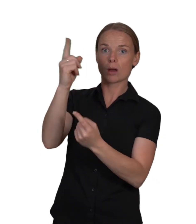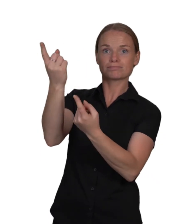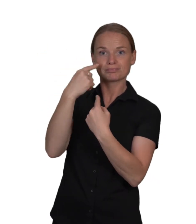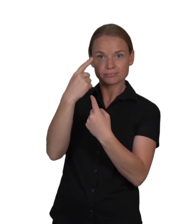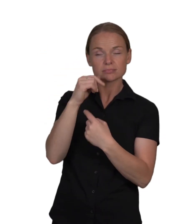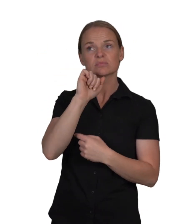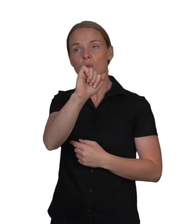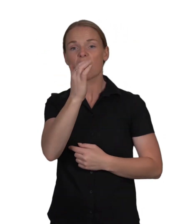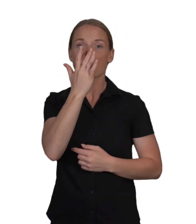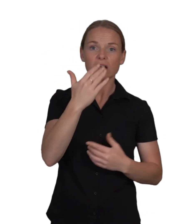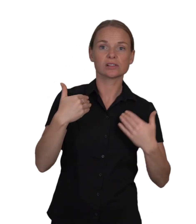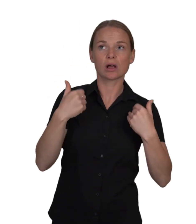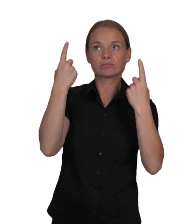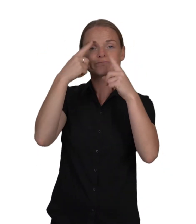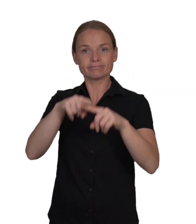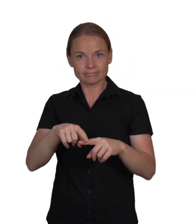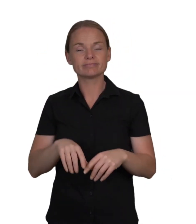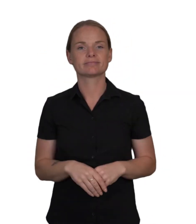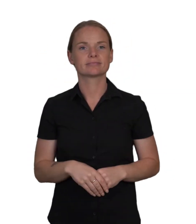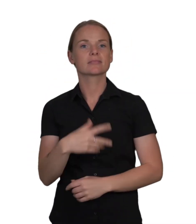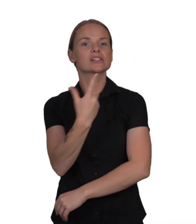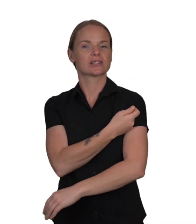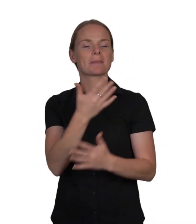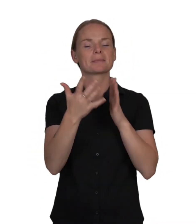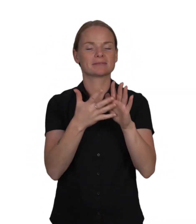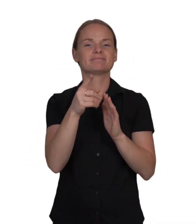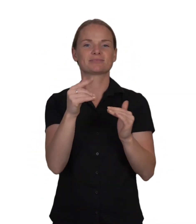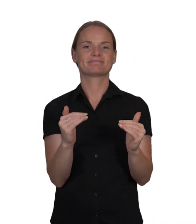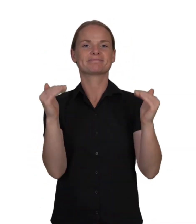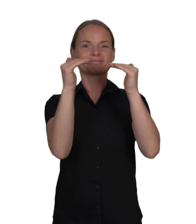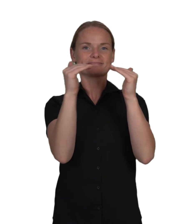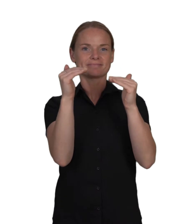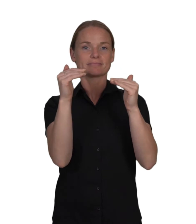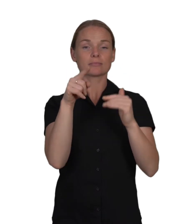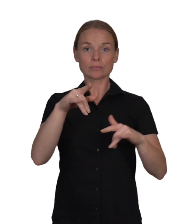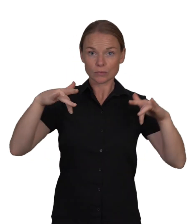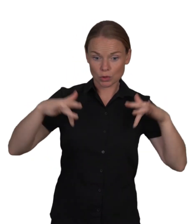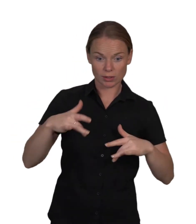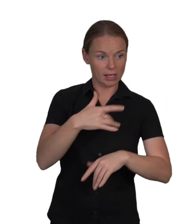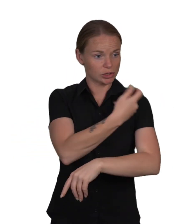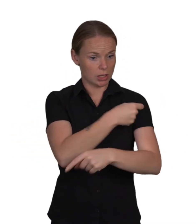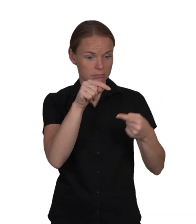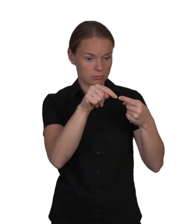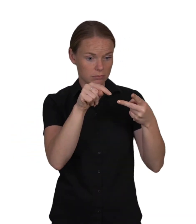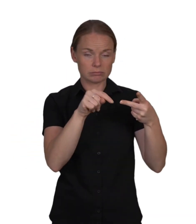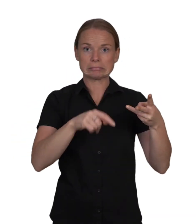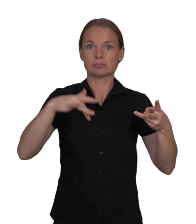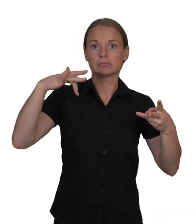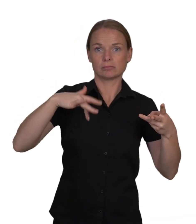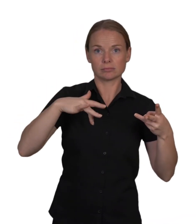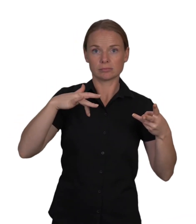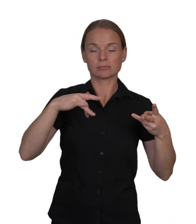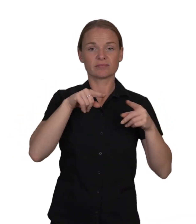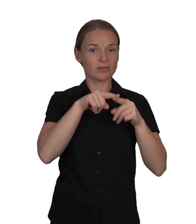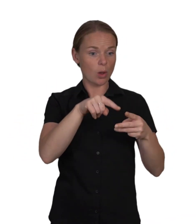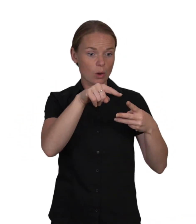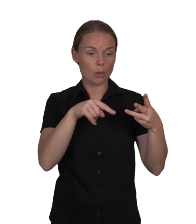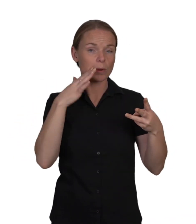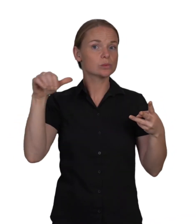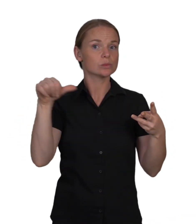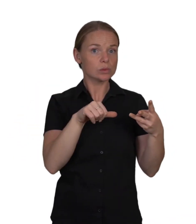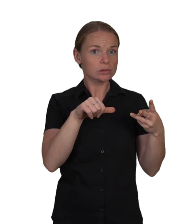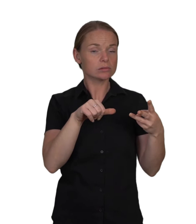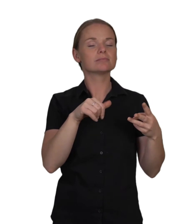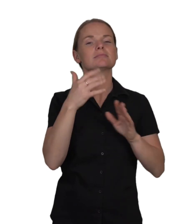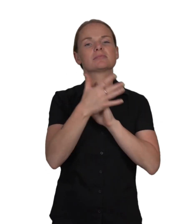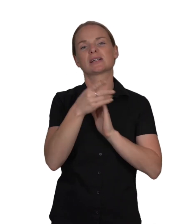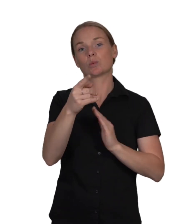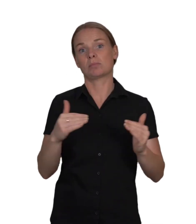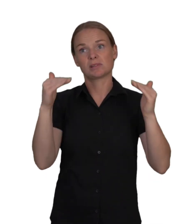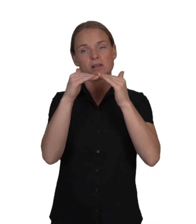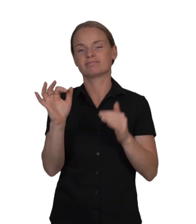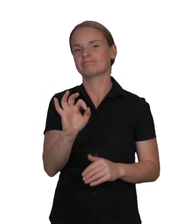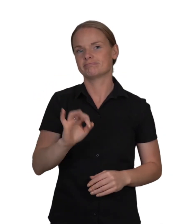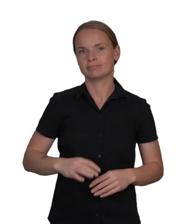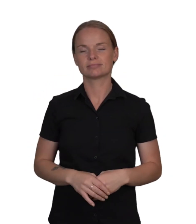recommended for your age and health status.